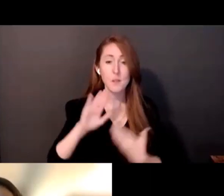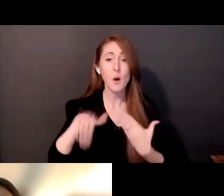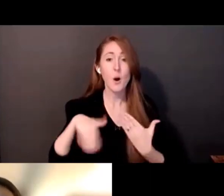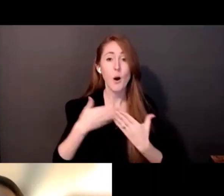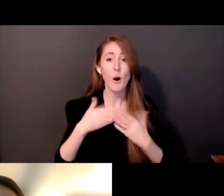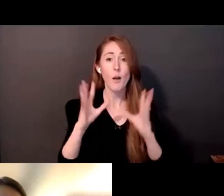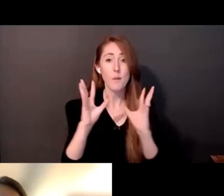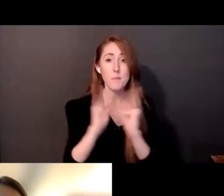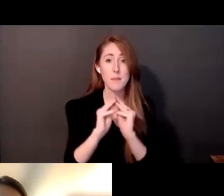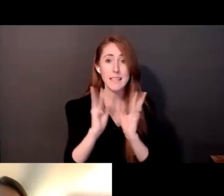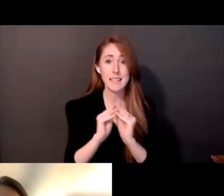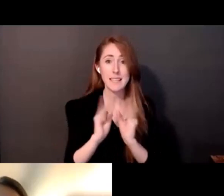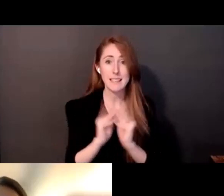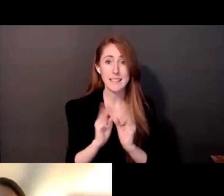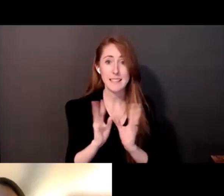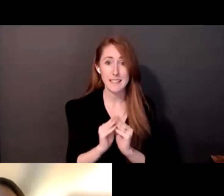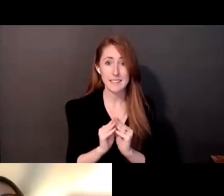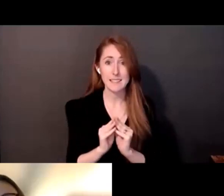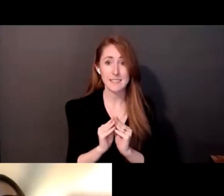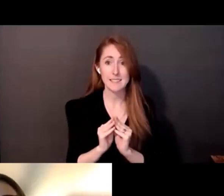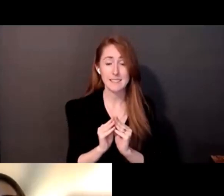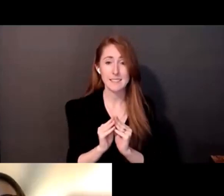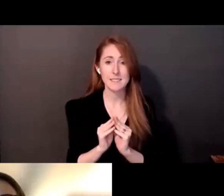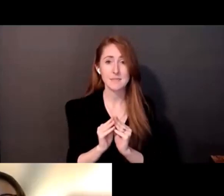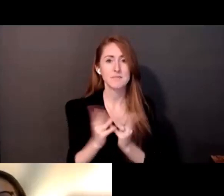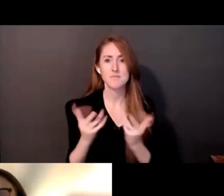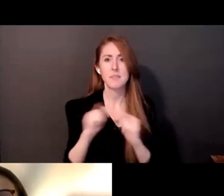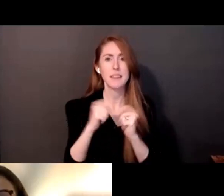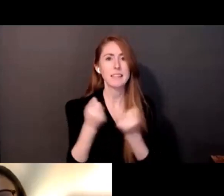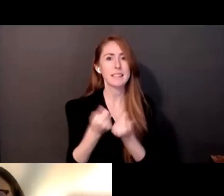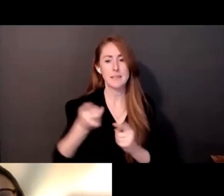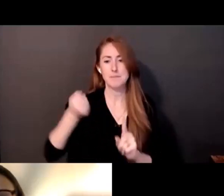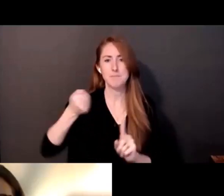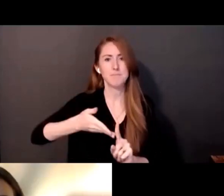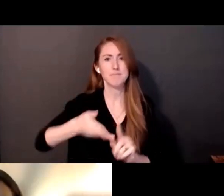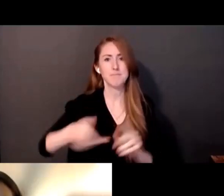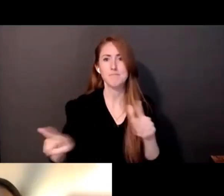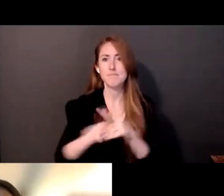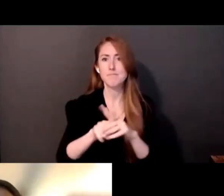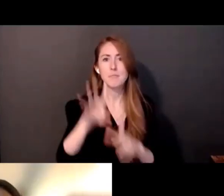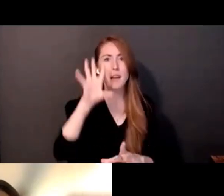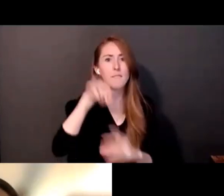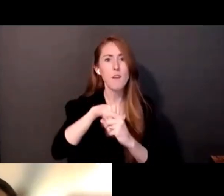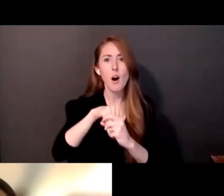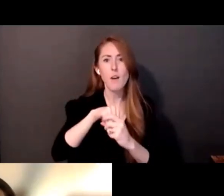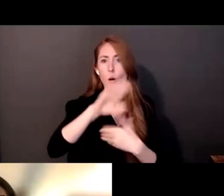So we had the team involved in all the meetings.